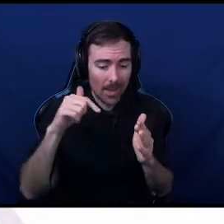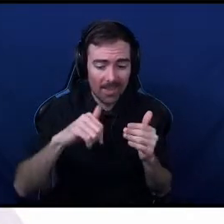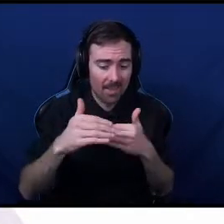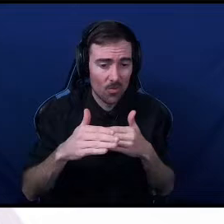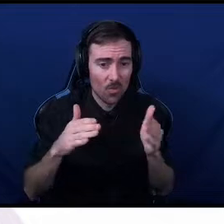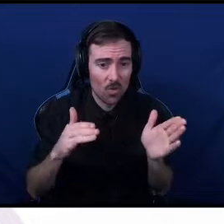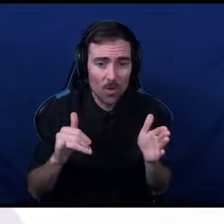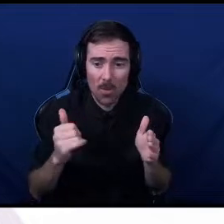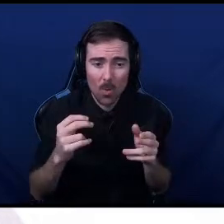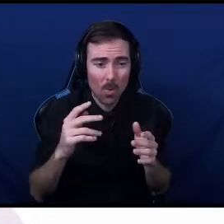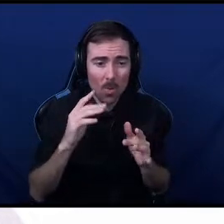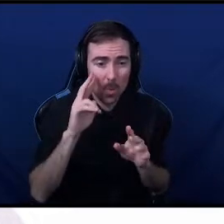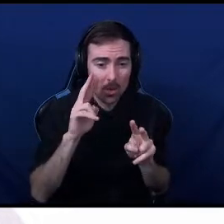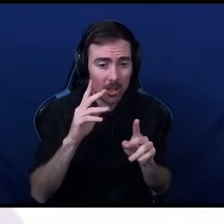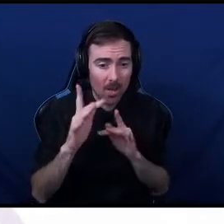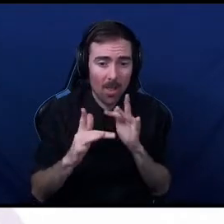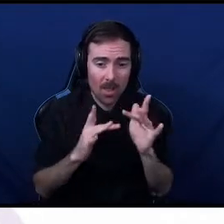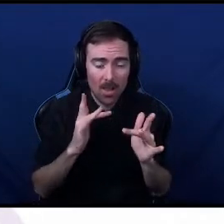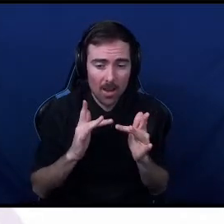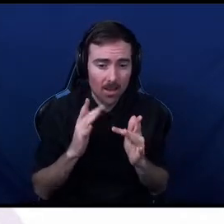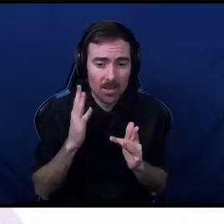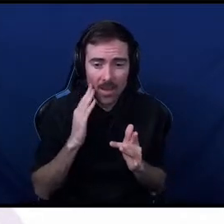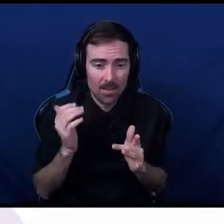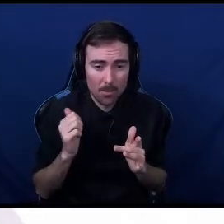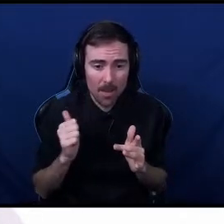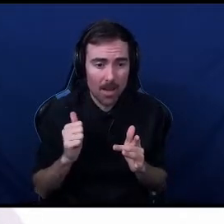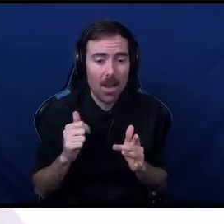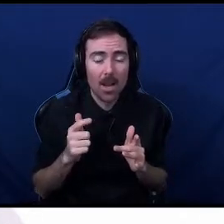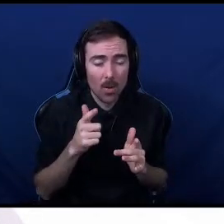online, or just in a way in general, we all have a